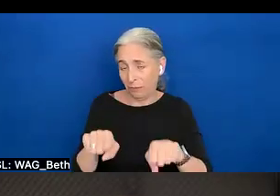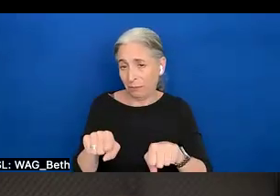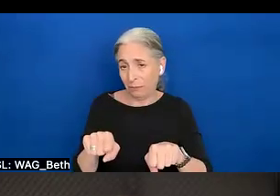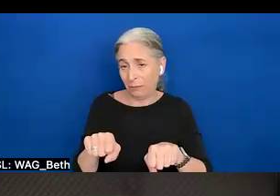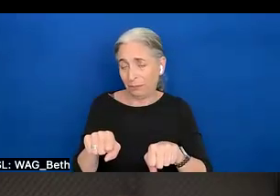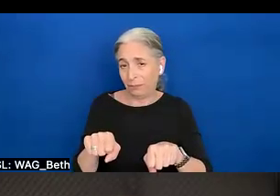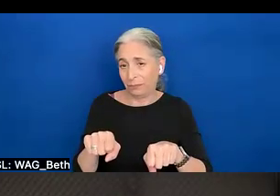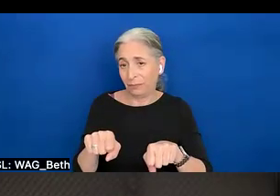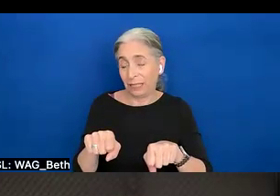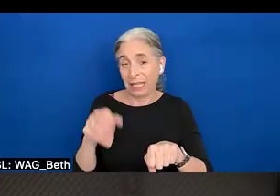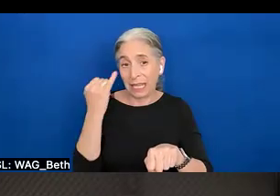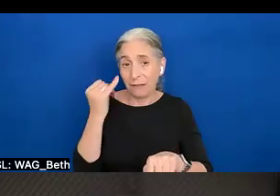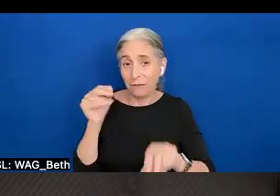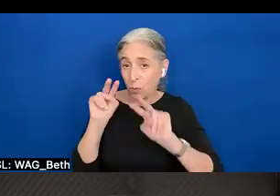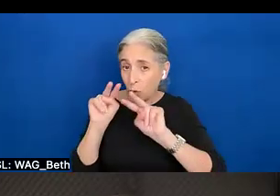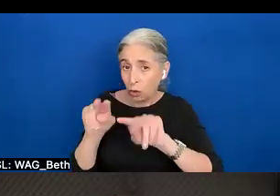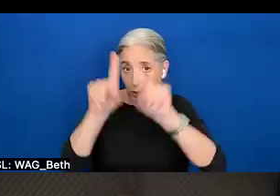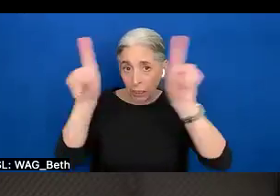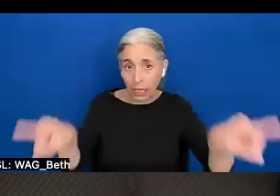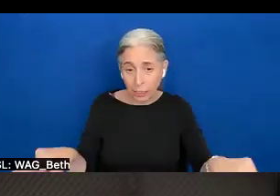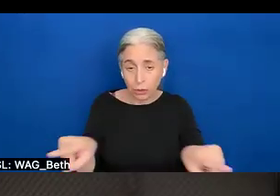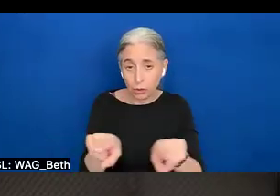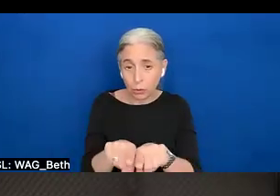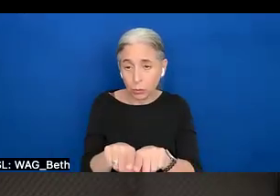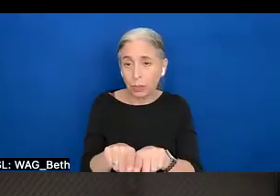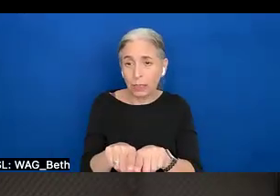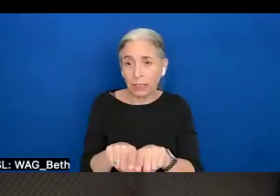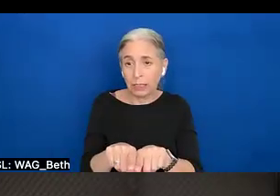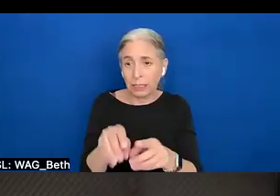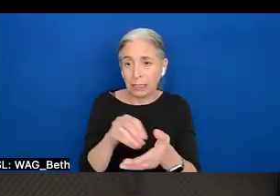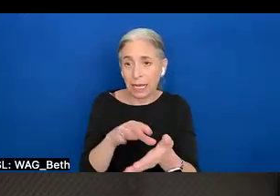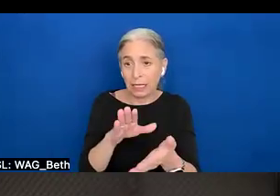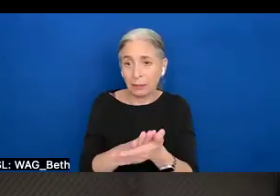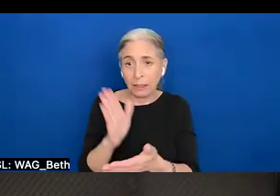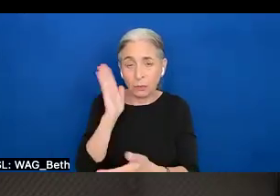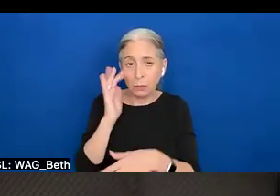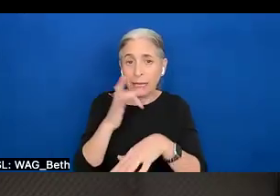perfectly readable. And if you look at your screen, the document would be empty.